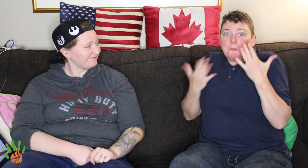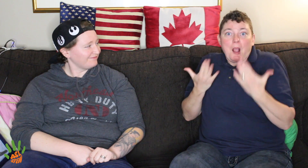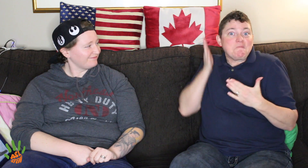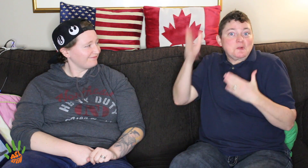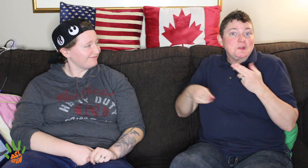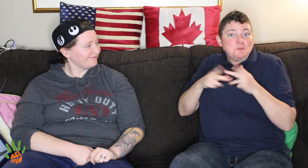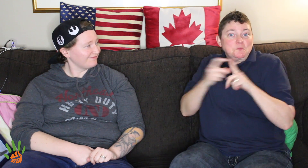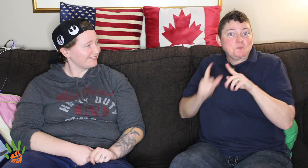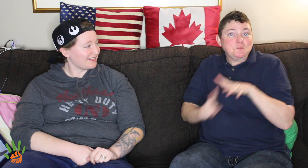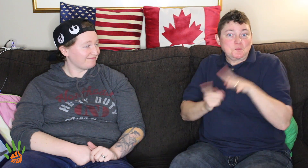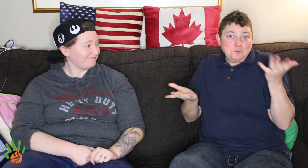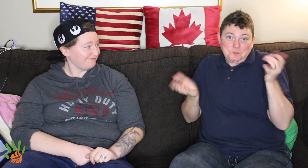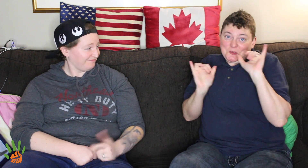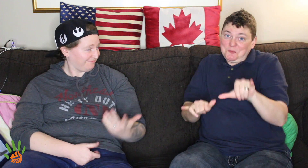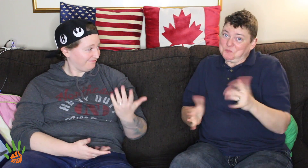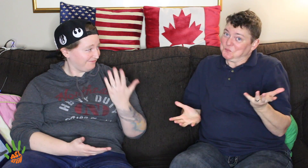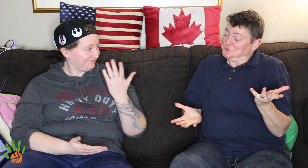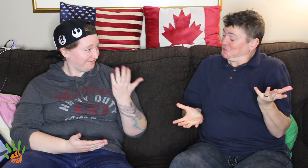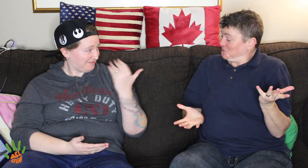[E] With identity, who knows. Maybe we'll have new words in the future.